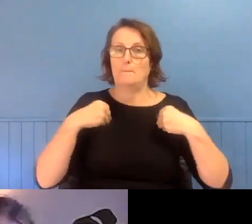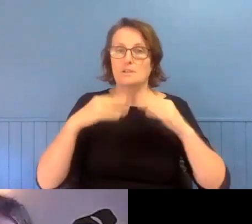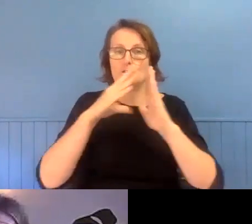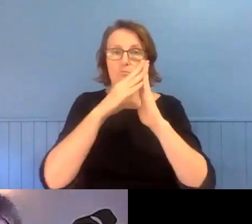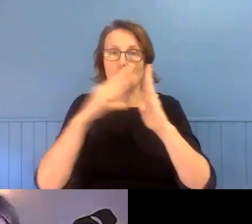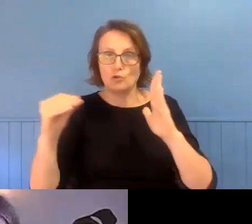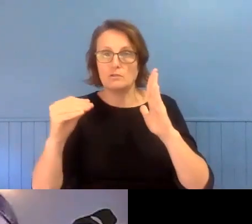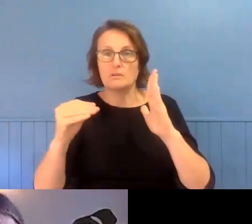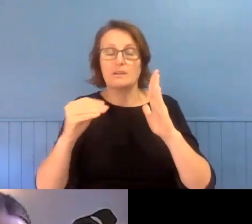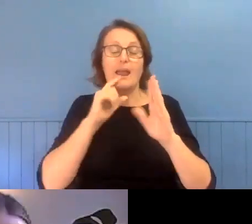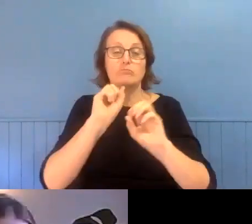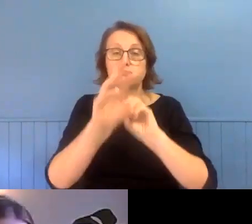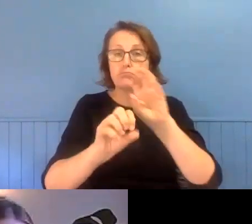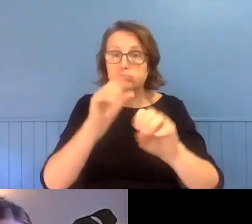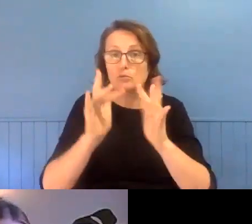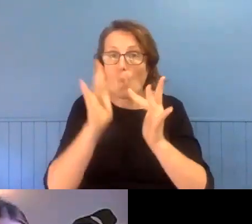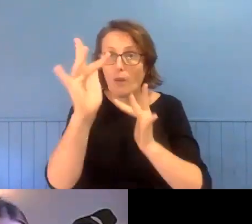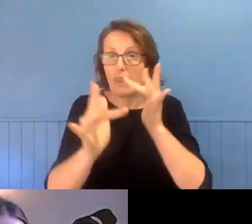it's something that's definitely front of mind for a lot of people at